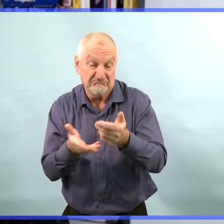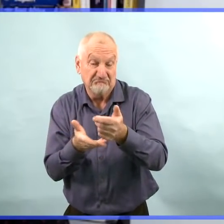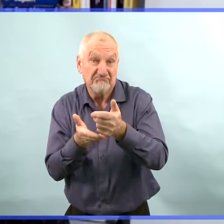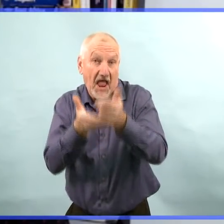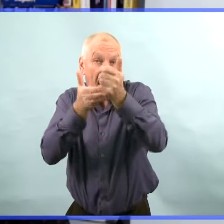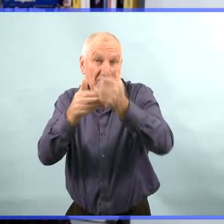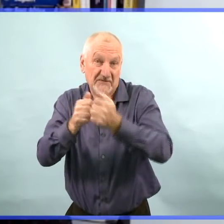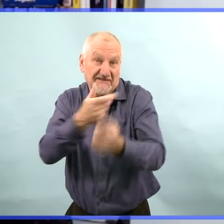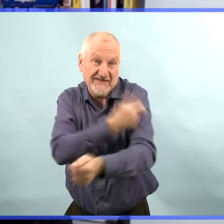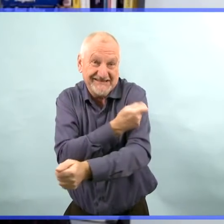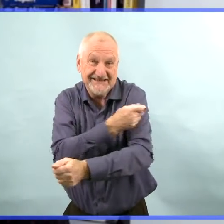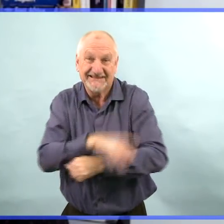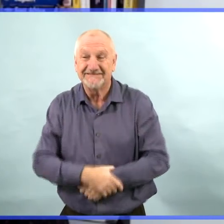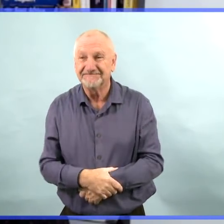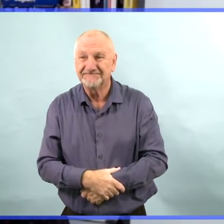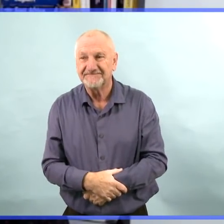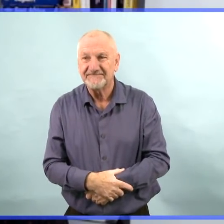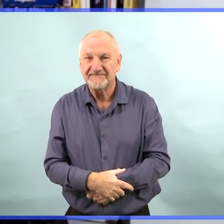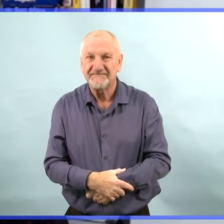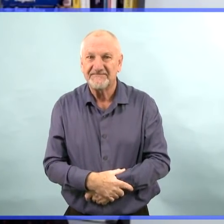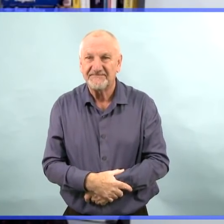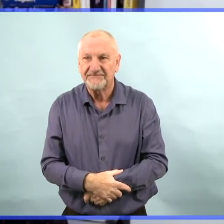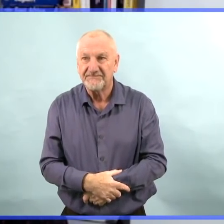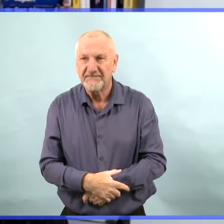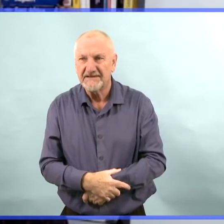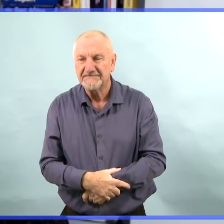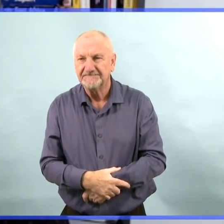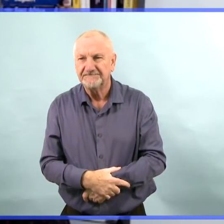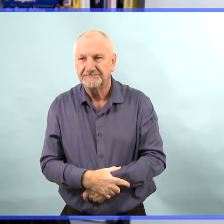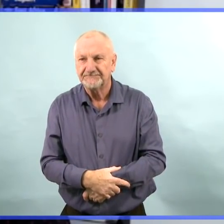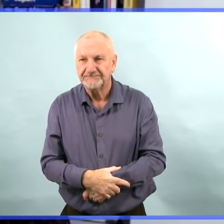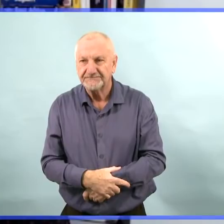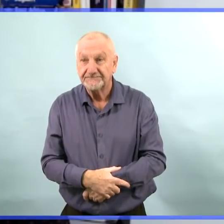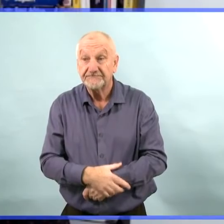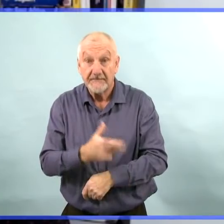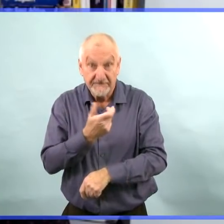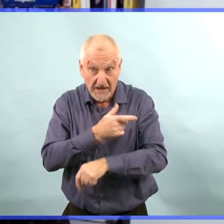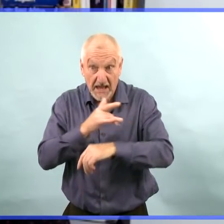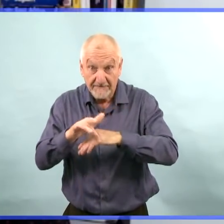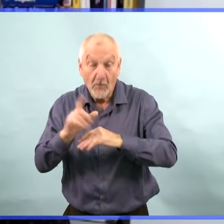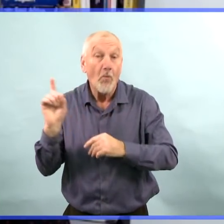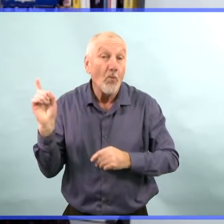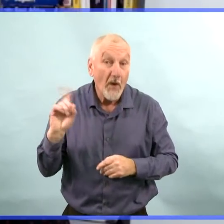the vaccine is available in hundreds of locations including our dedicated vaccine